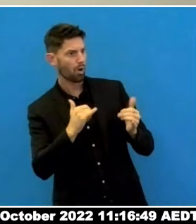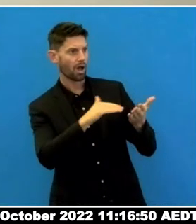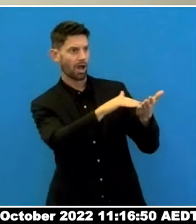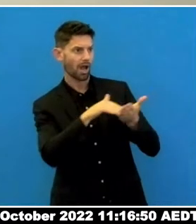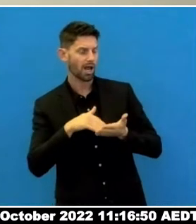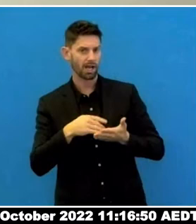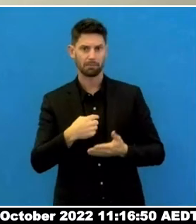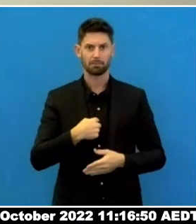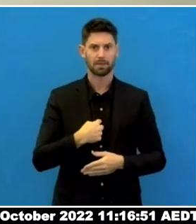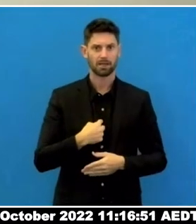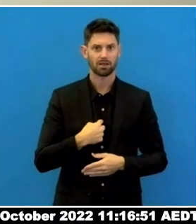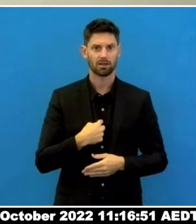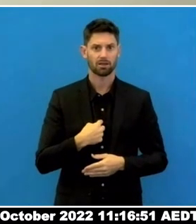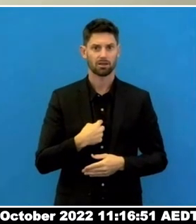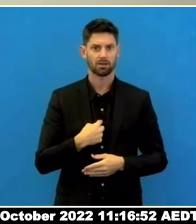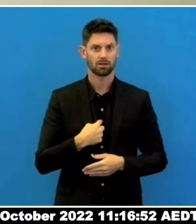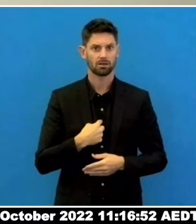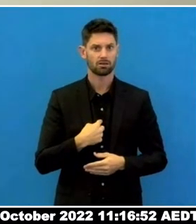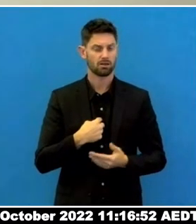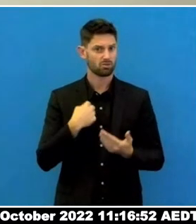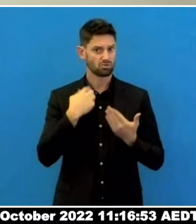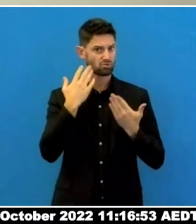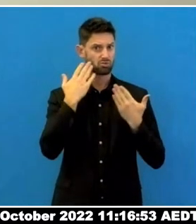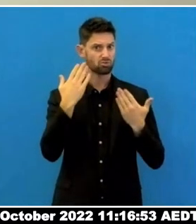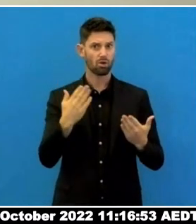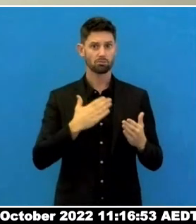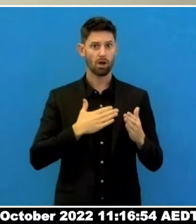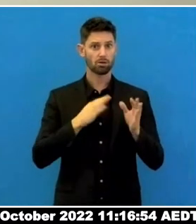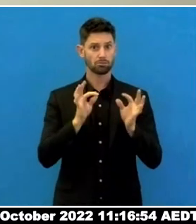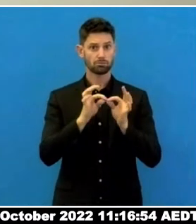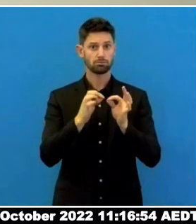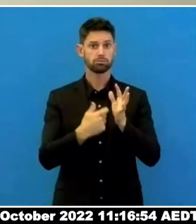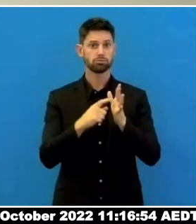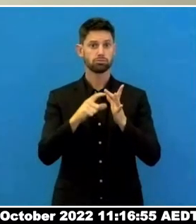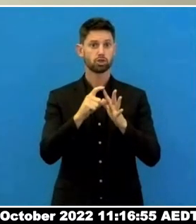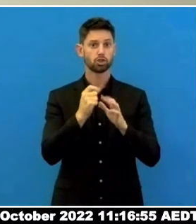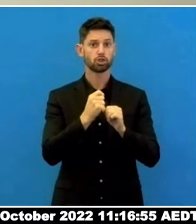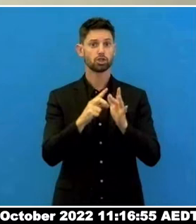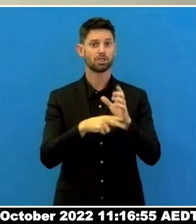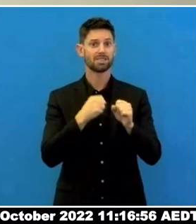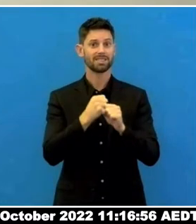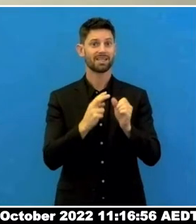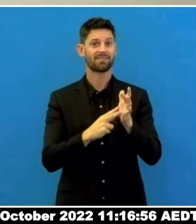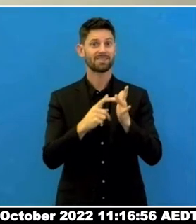I have no idea what will happen when my bridging visa expires in January 2023."